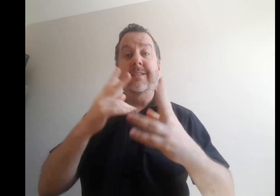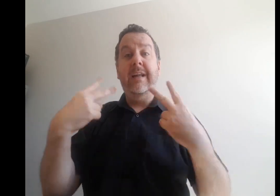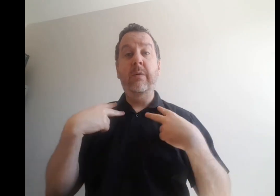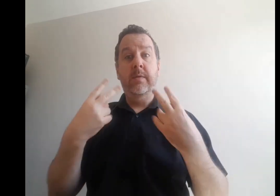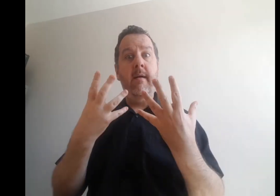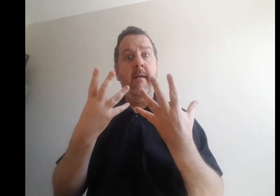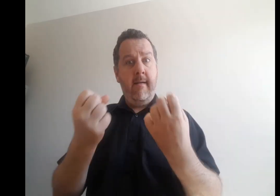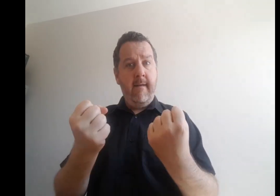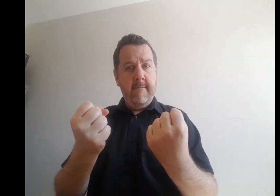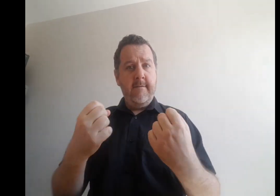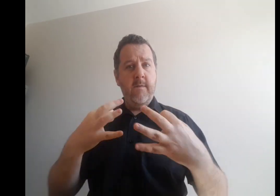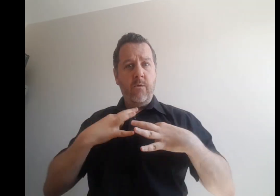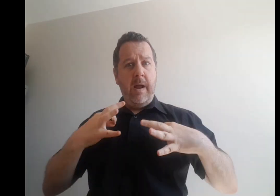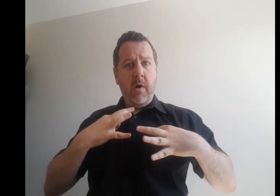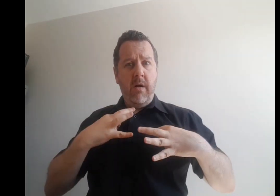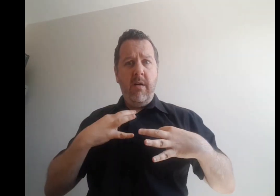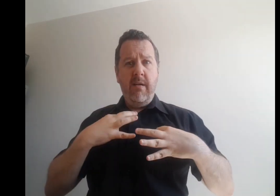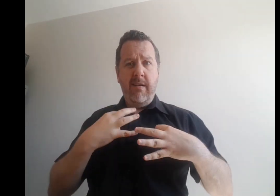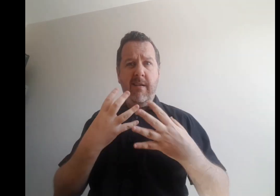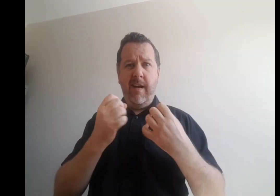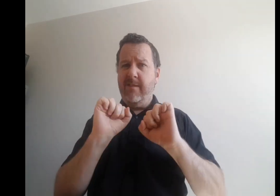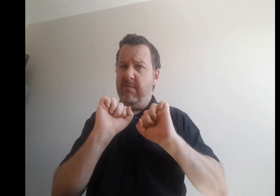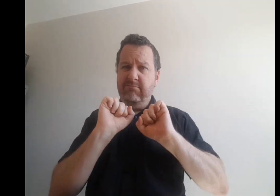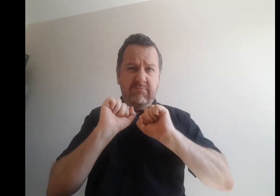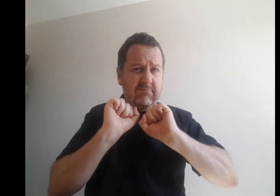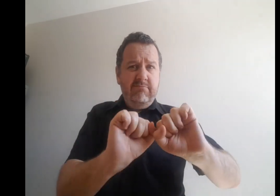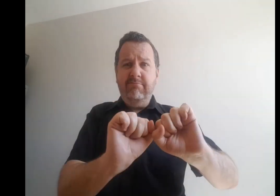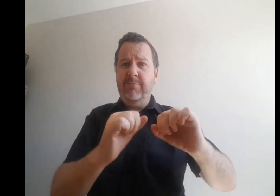that actually sign language in itself has its own grammar